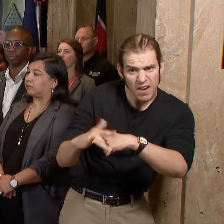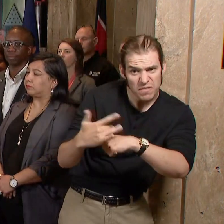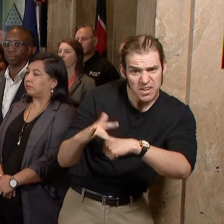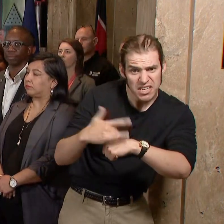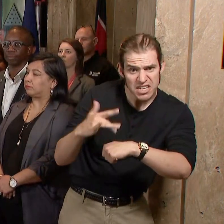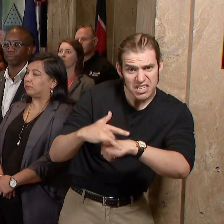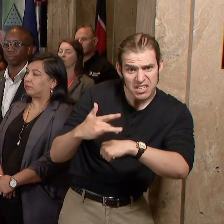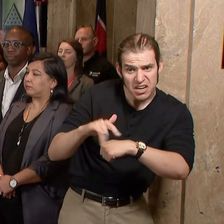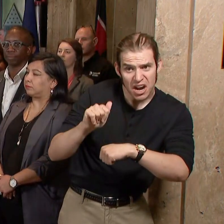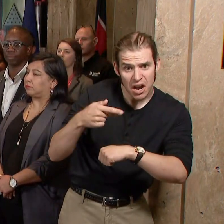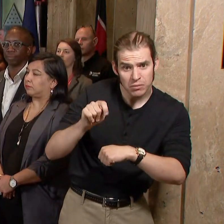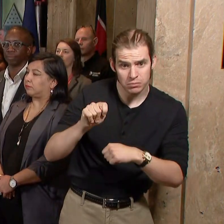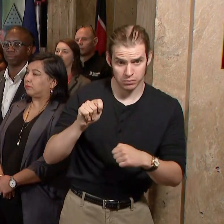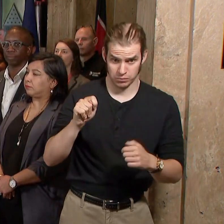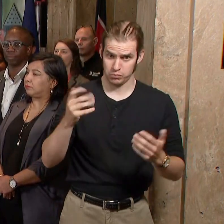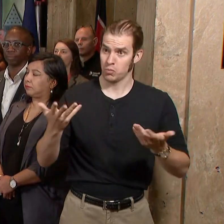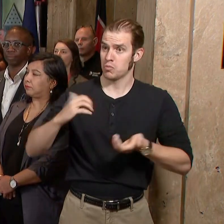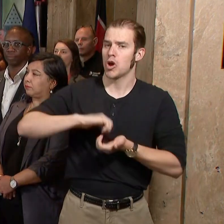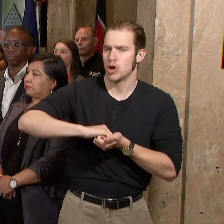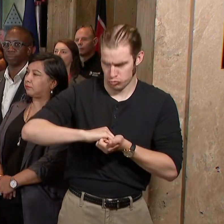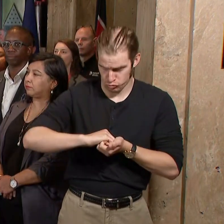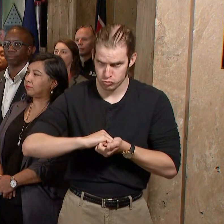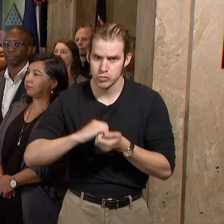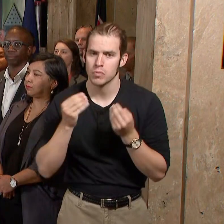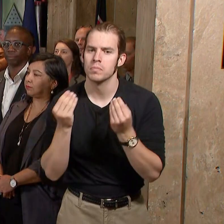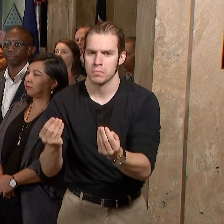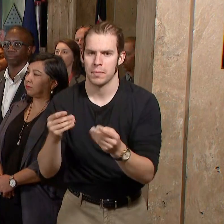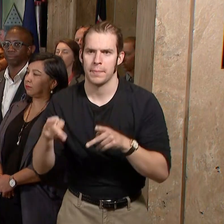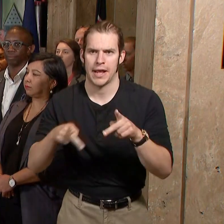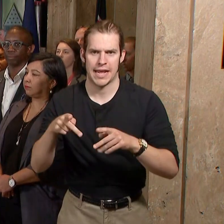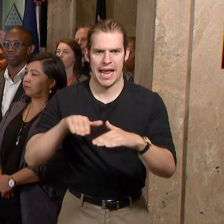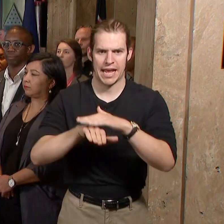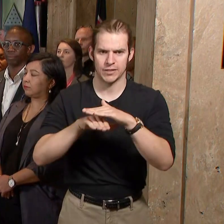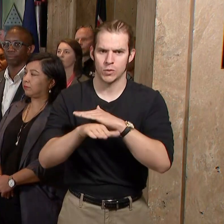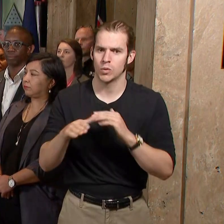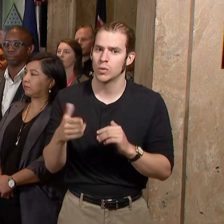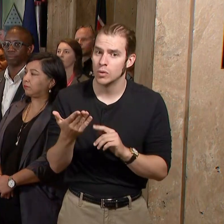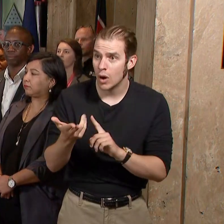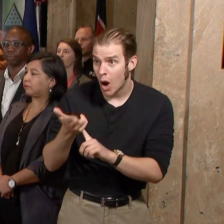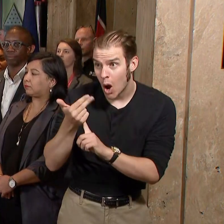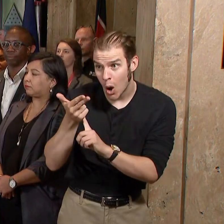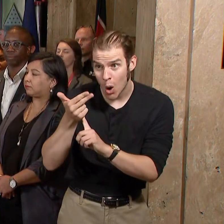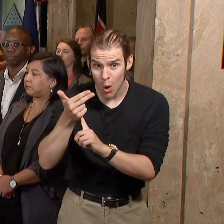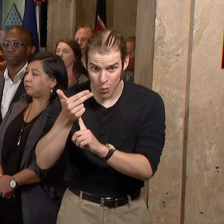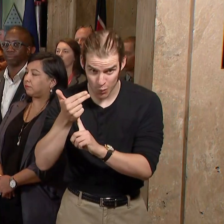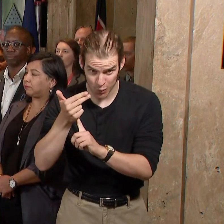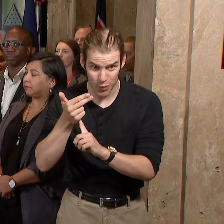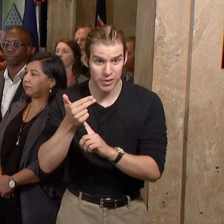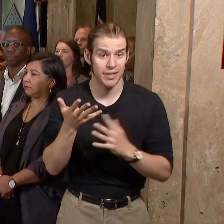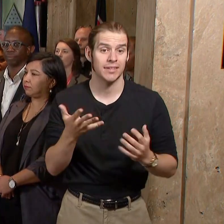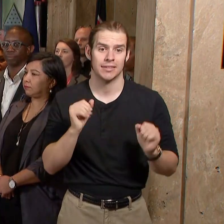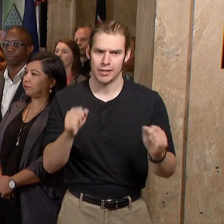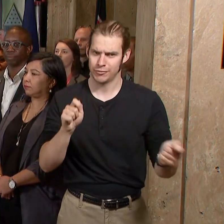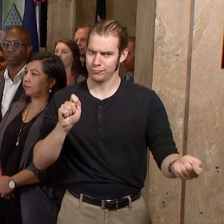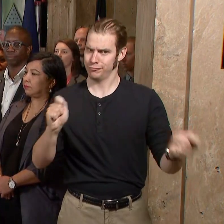to get people access to those units. We'll be focusing on hotel conversions places with our existing hotels that units we can convert to make available and accessible.